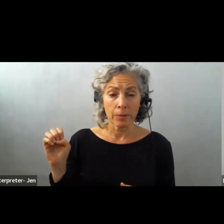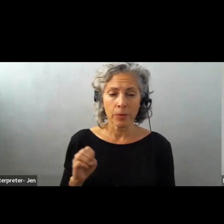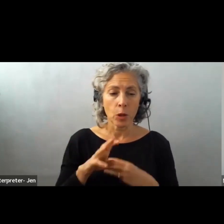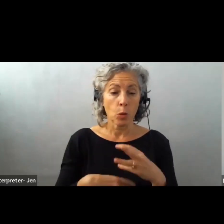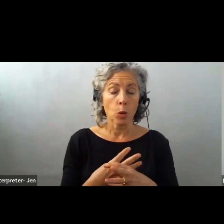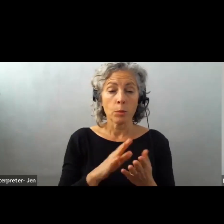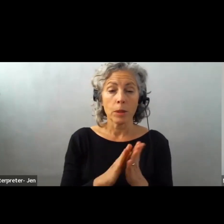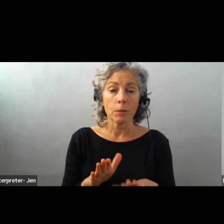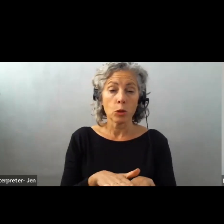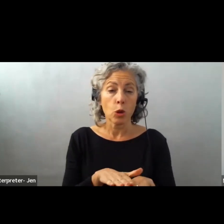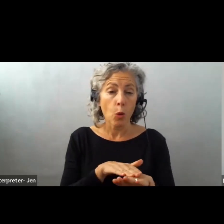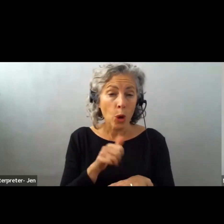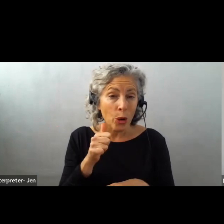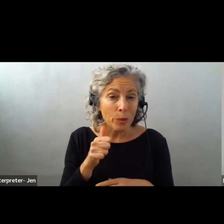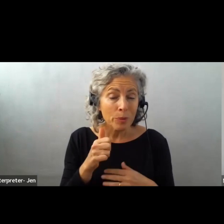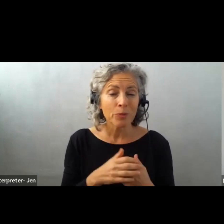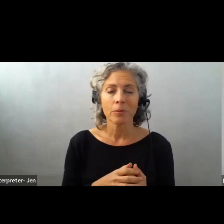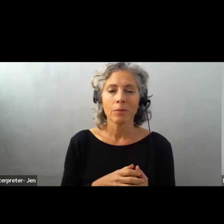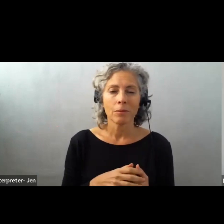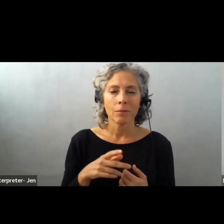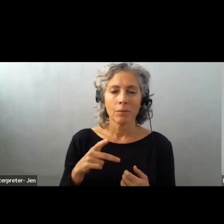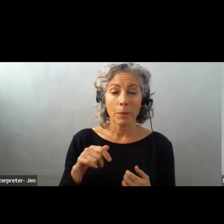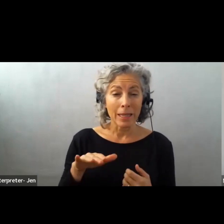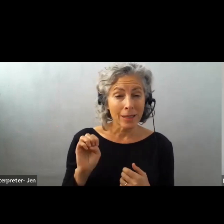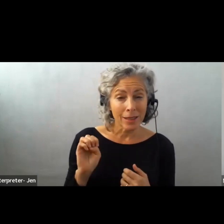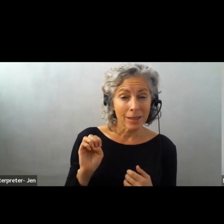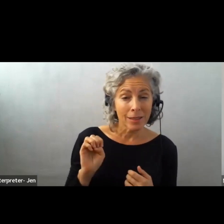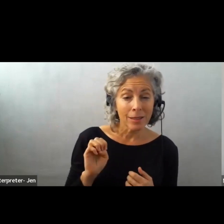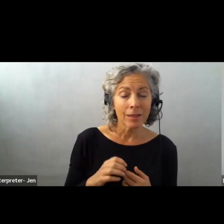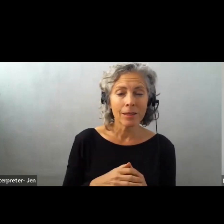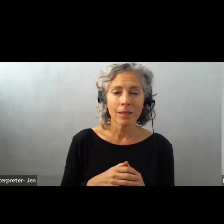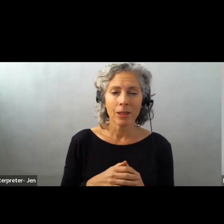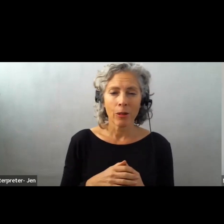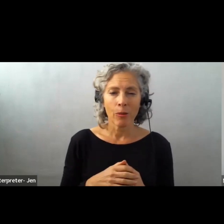slower pace. And then of course,